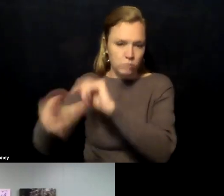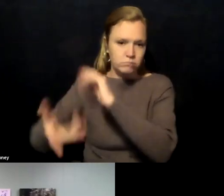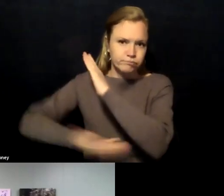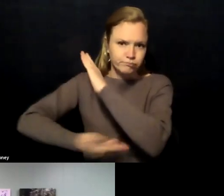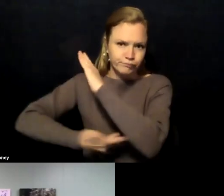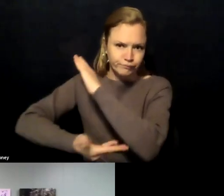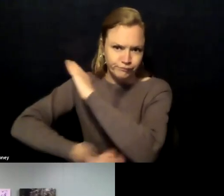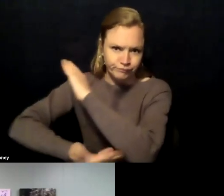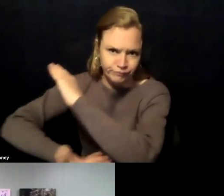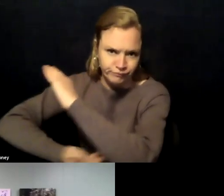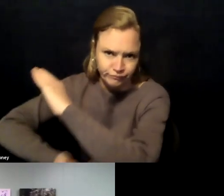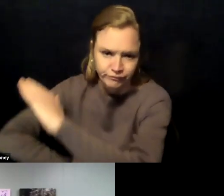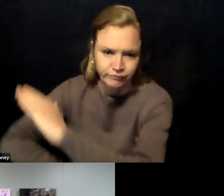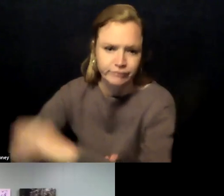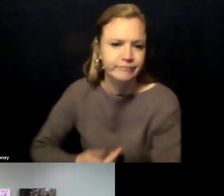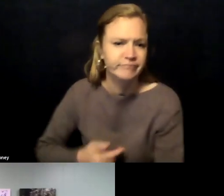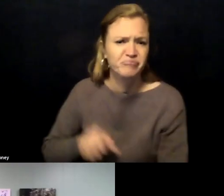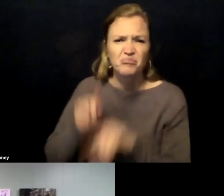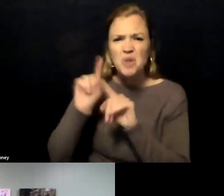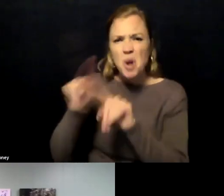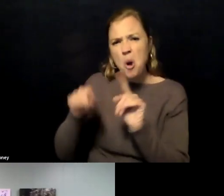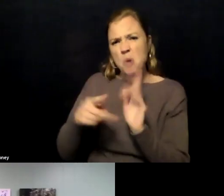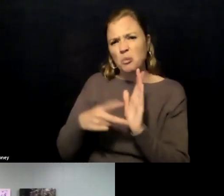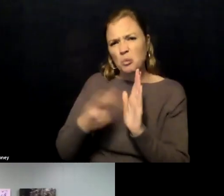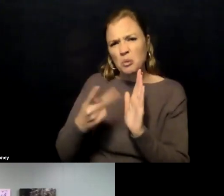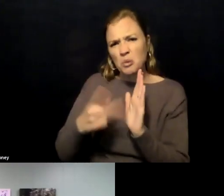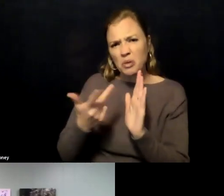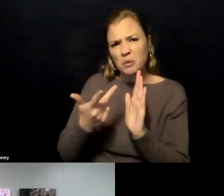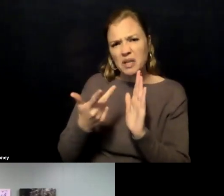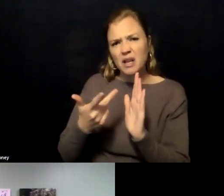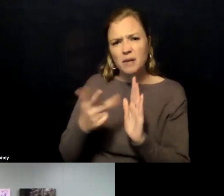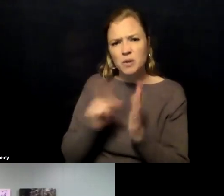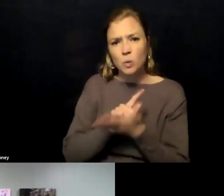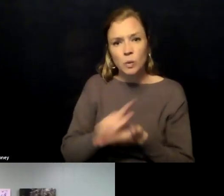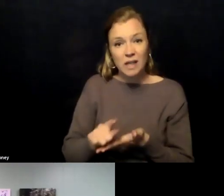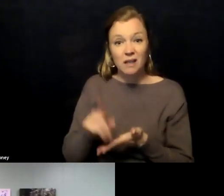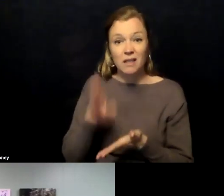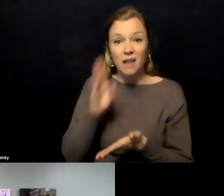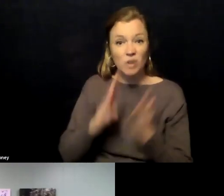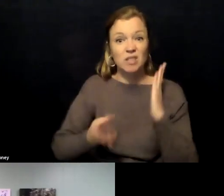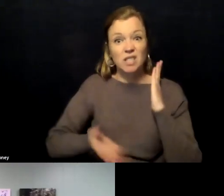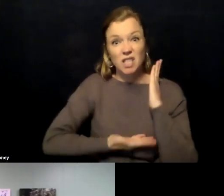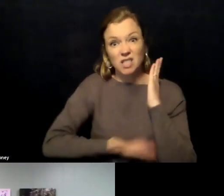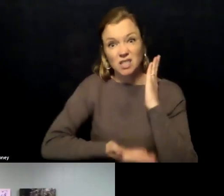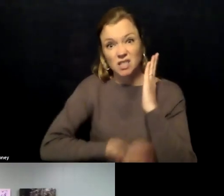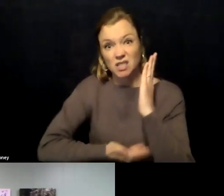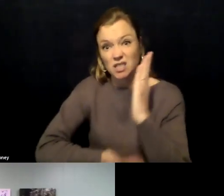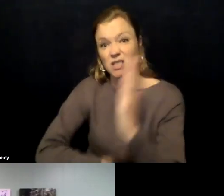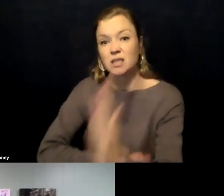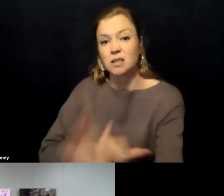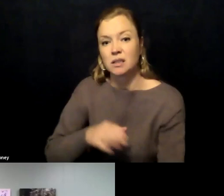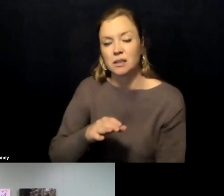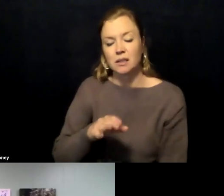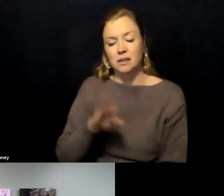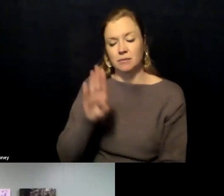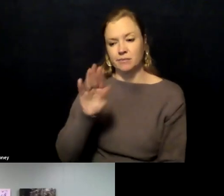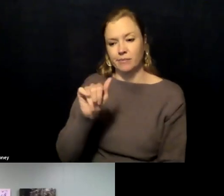they go a couple times a week and cut just truck fulls and truck fulls of bamboo.